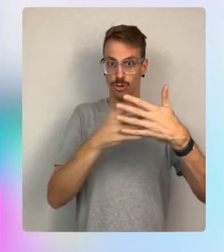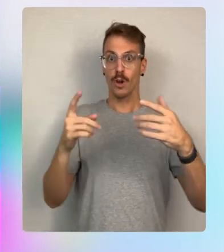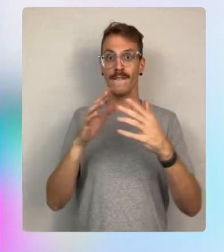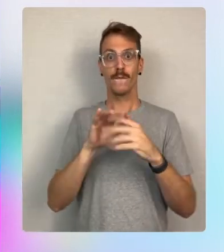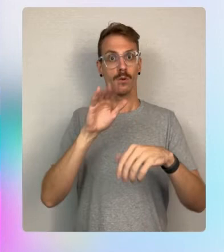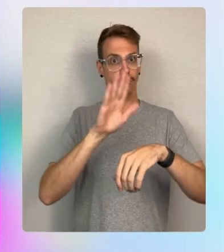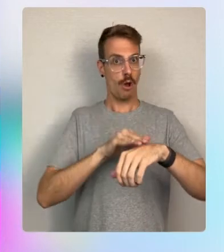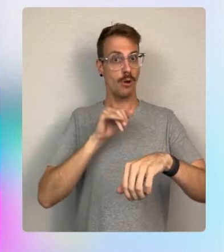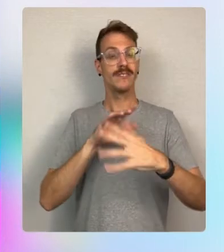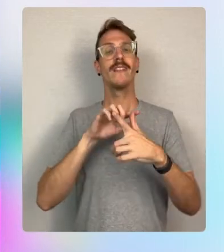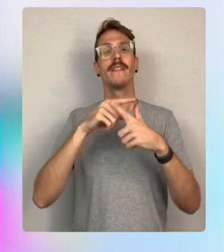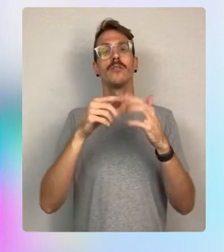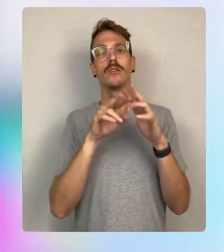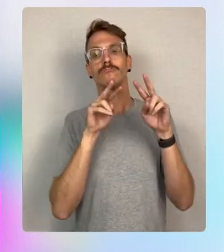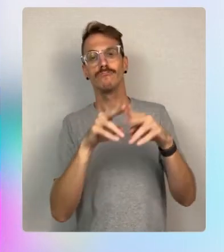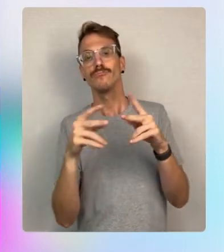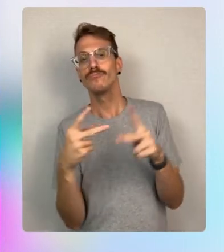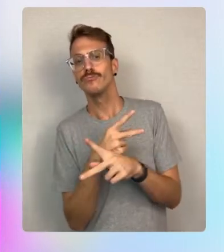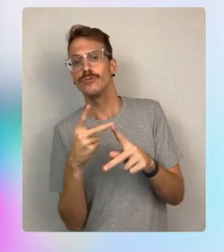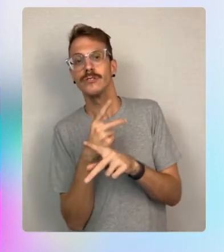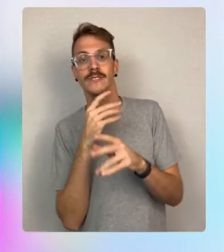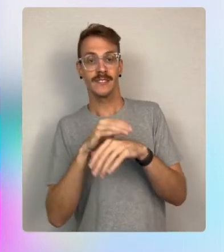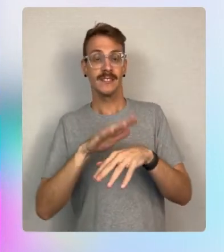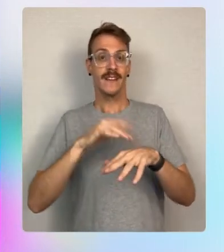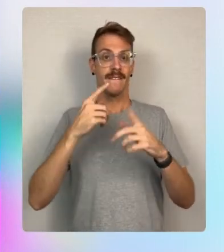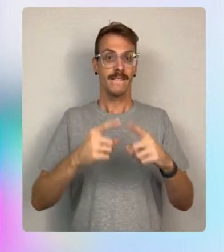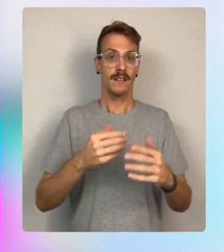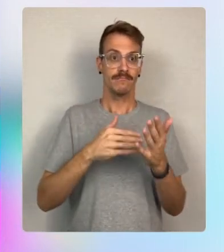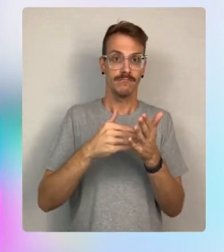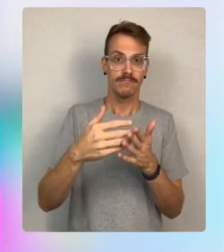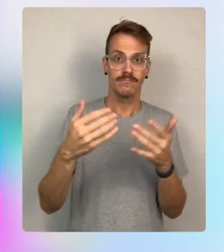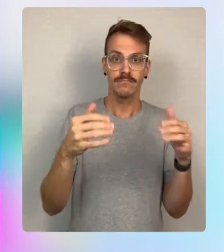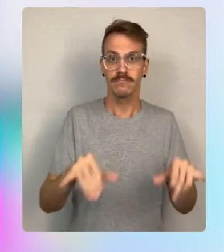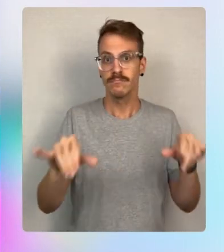to calculate the event frequency of all function calls from the app.